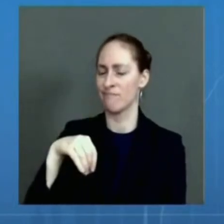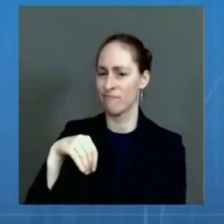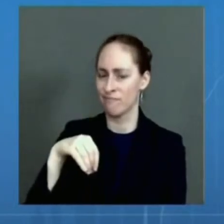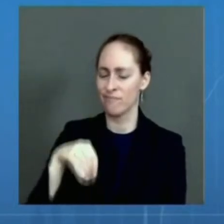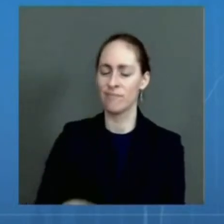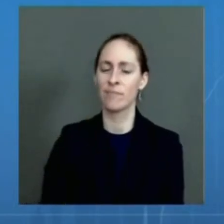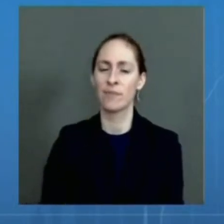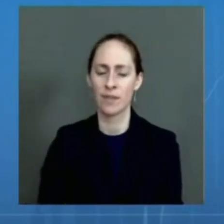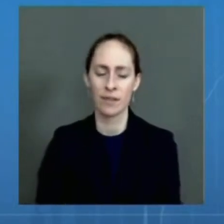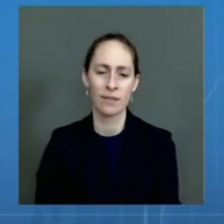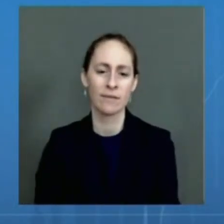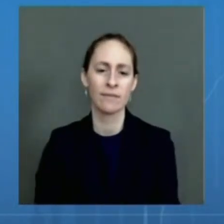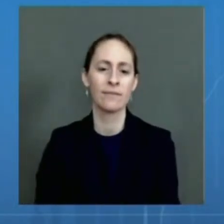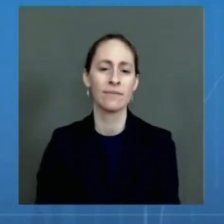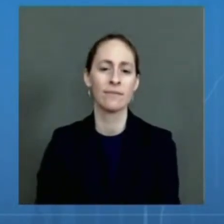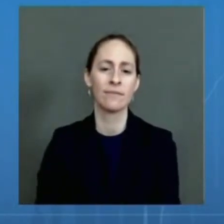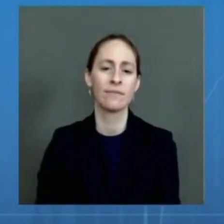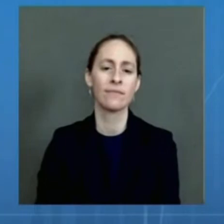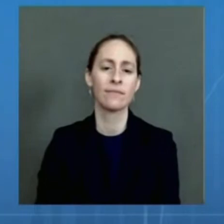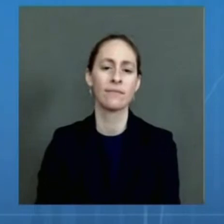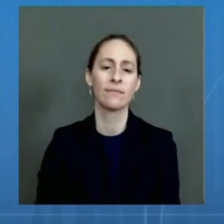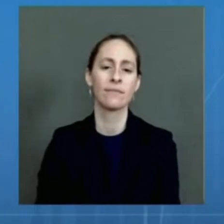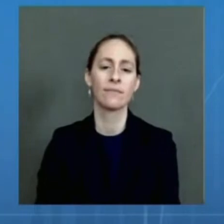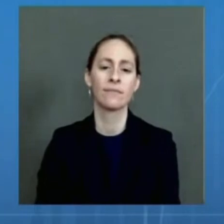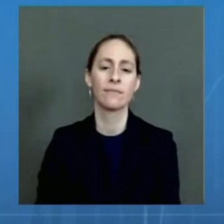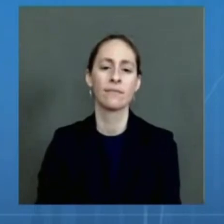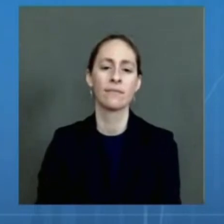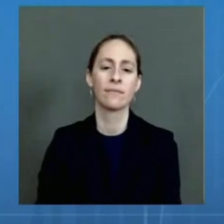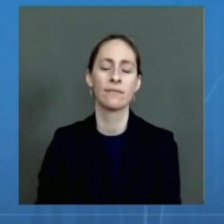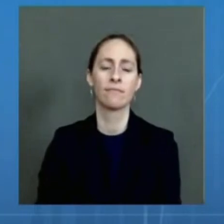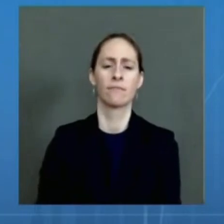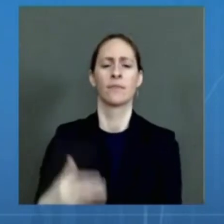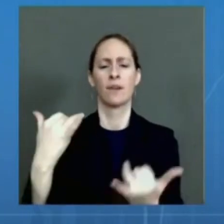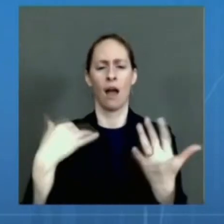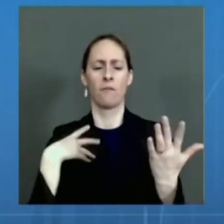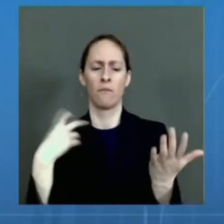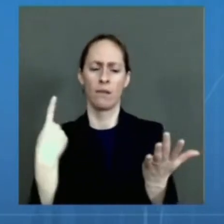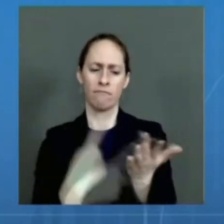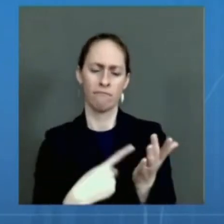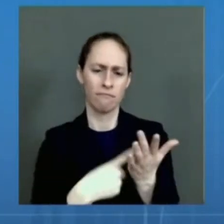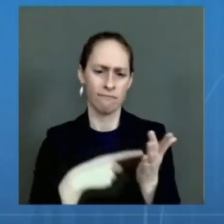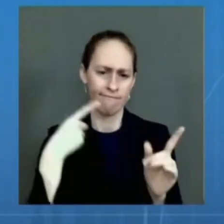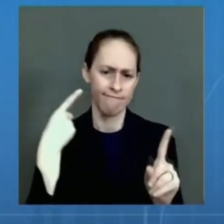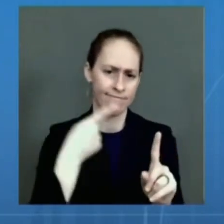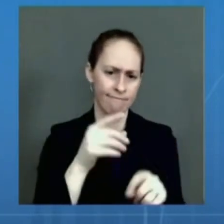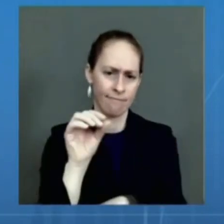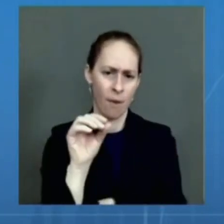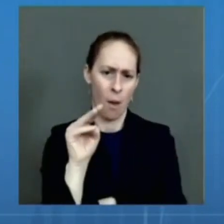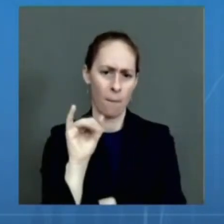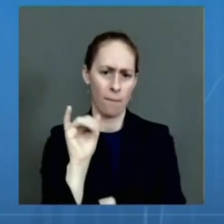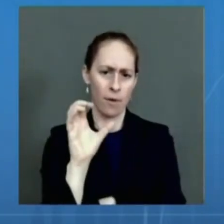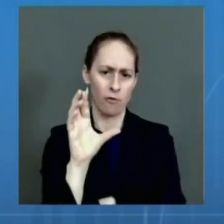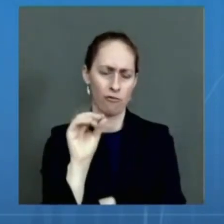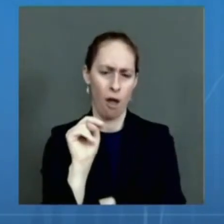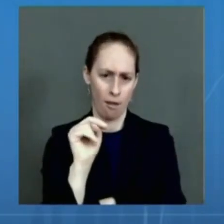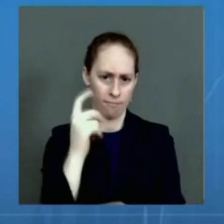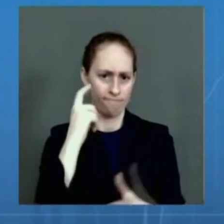NOW LET ME BRING YOU UP TO DATE ON WHAT WE KNOW ABOUT OMICRON.